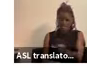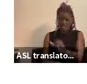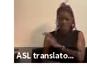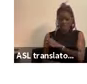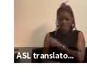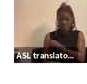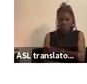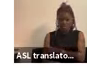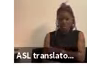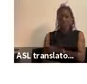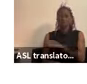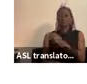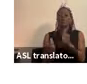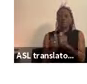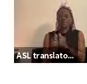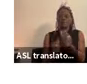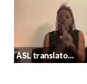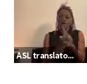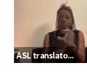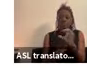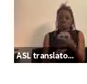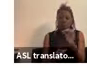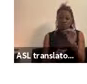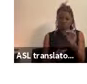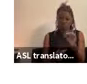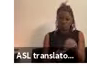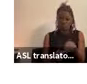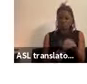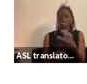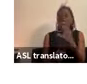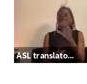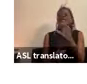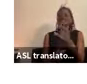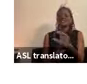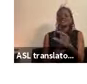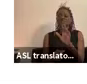covid positive ICU patients are unvaccinated, all fully vaccinated.